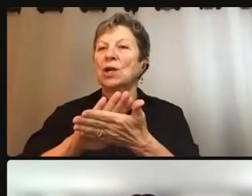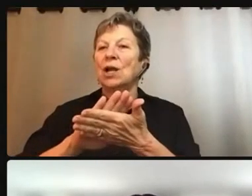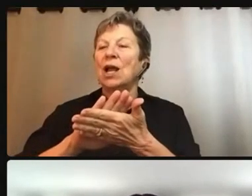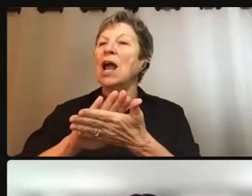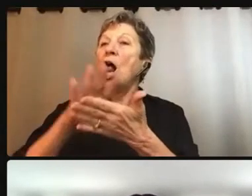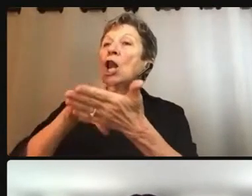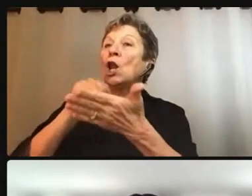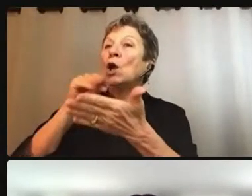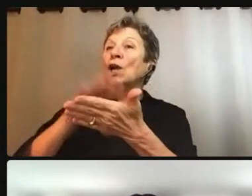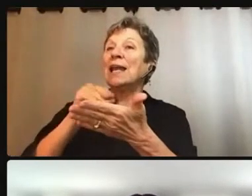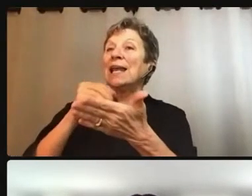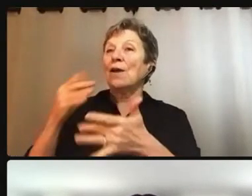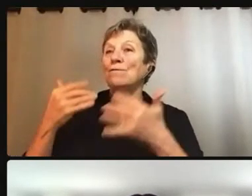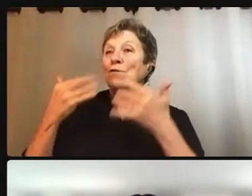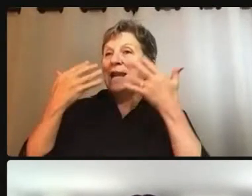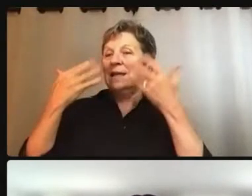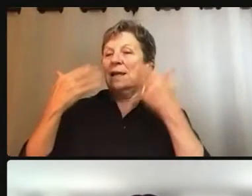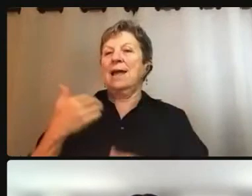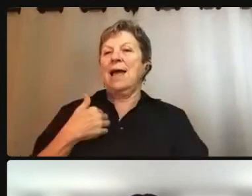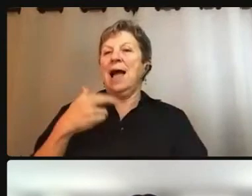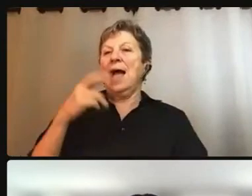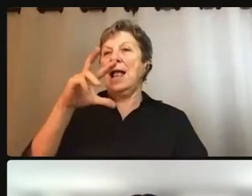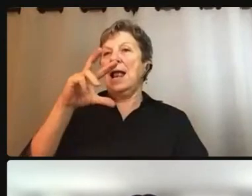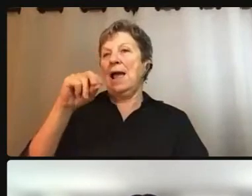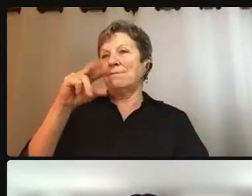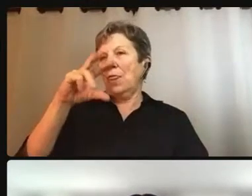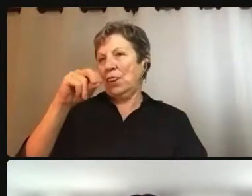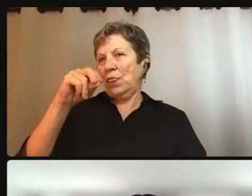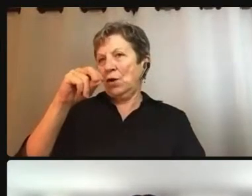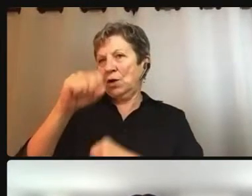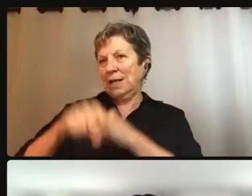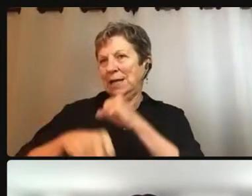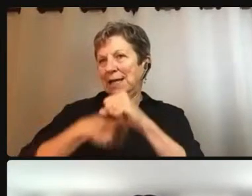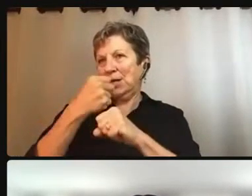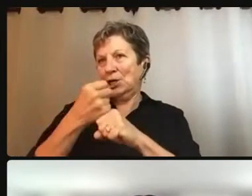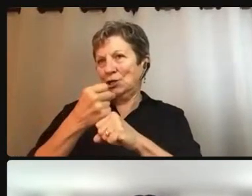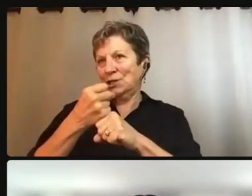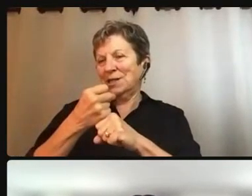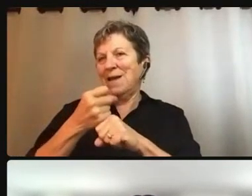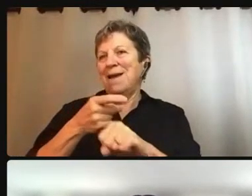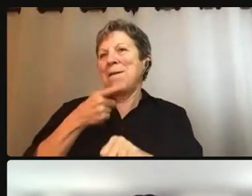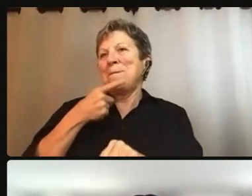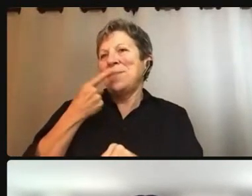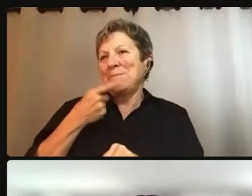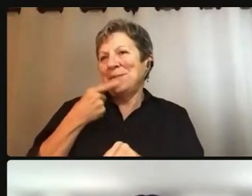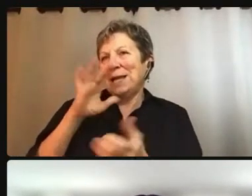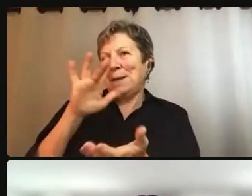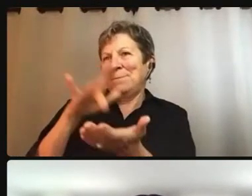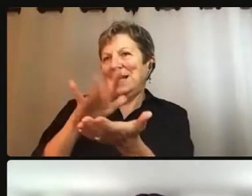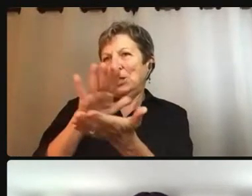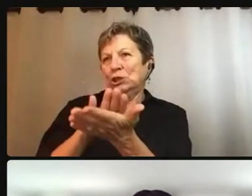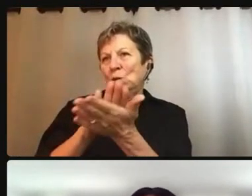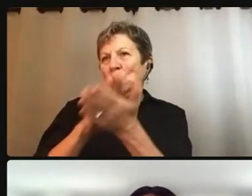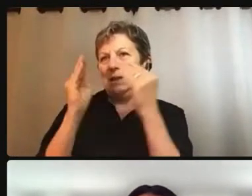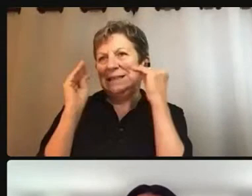CLASSROOMS AND SCHOOLS LEARNER